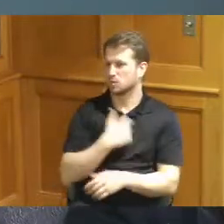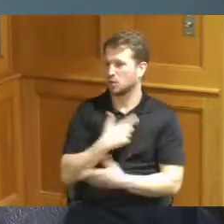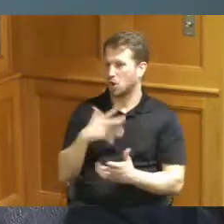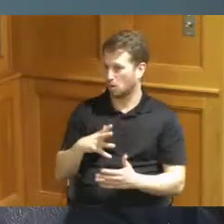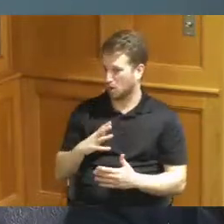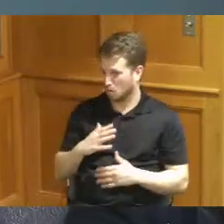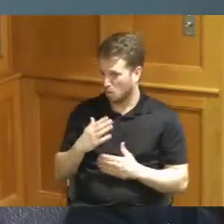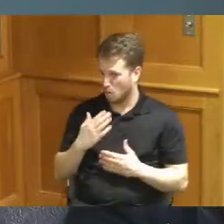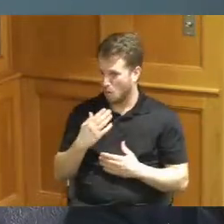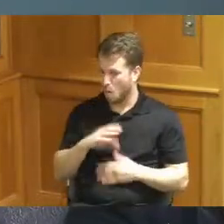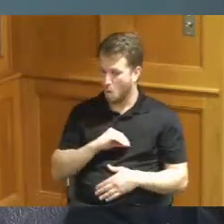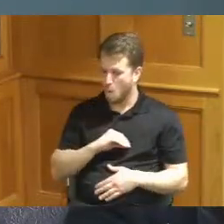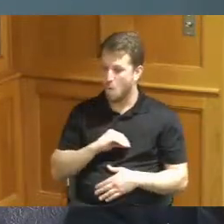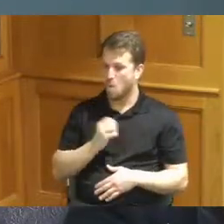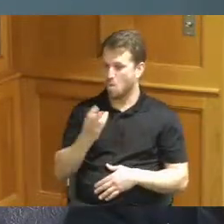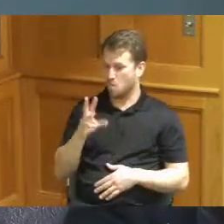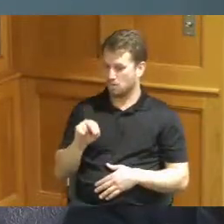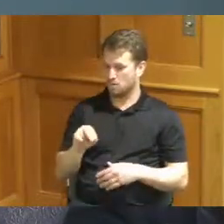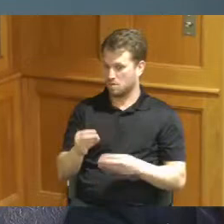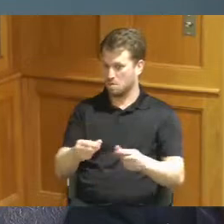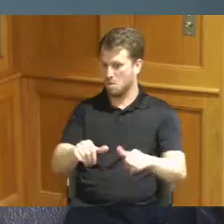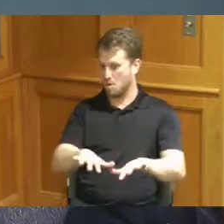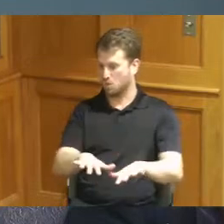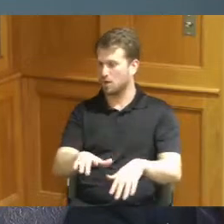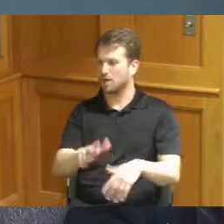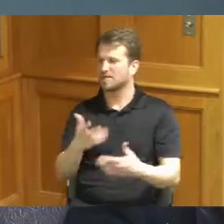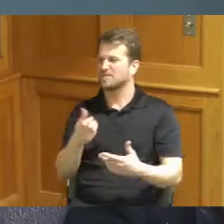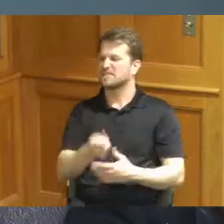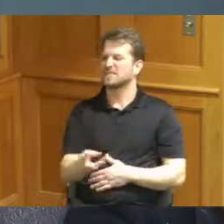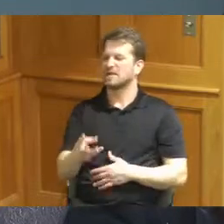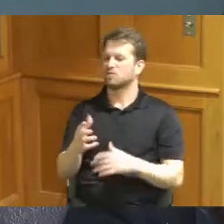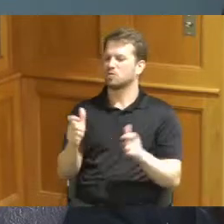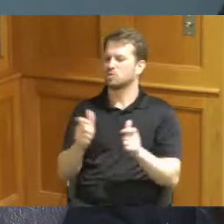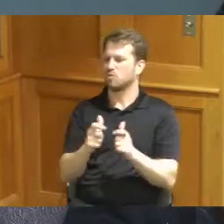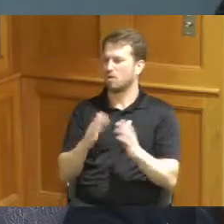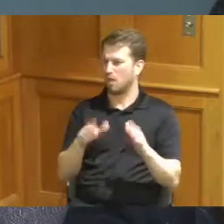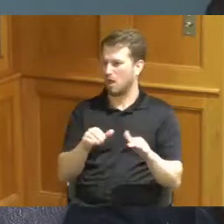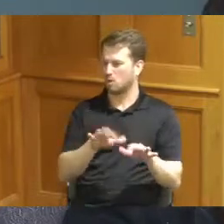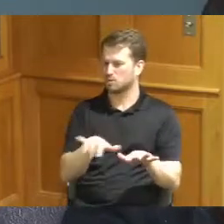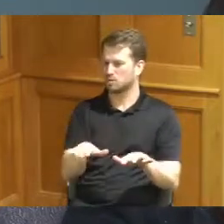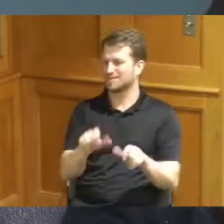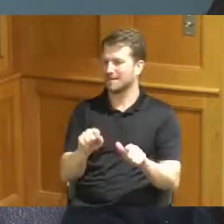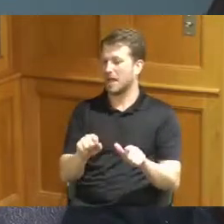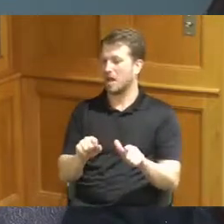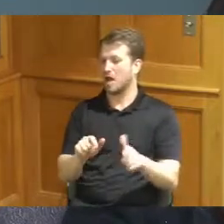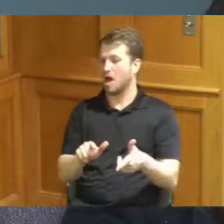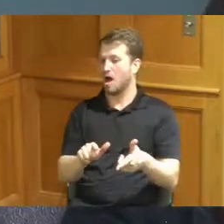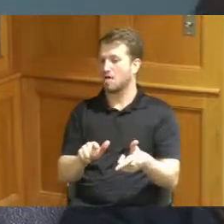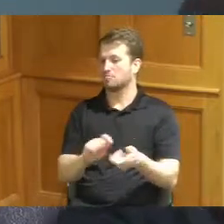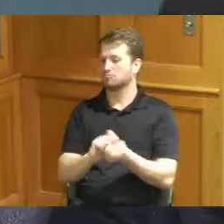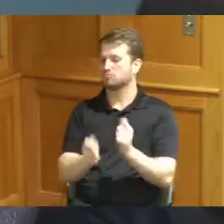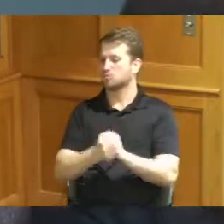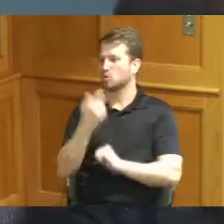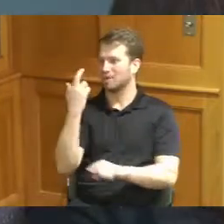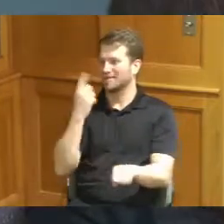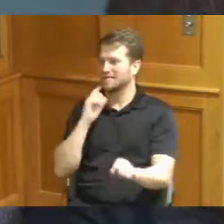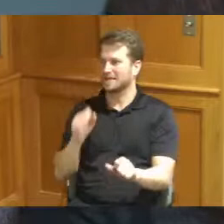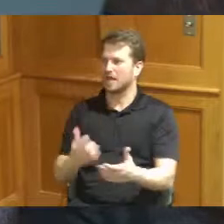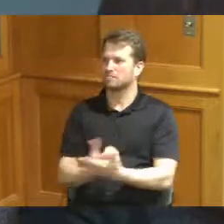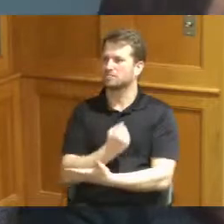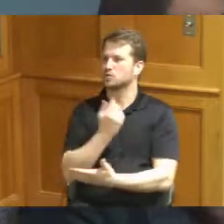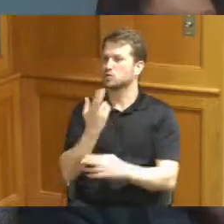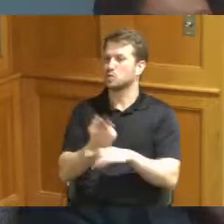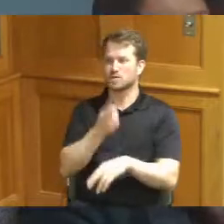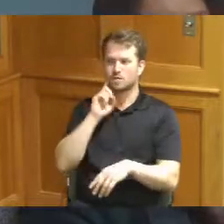small houses and make that an area that we could possibly use for for the homeless and I don't